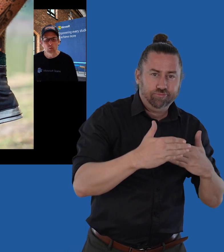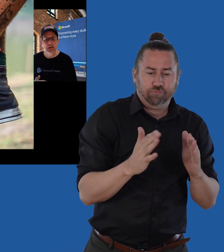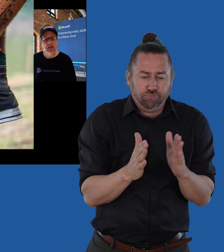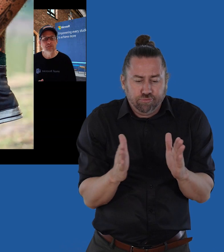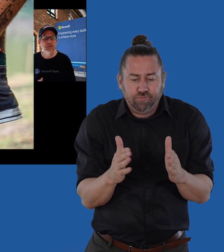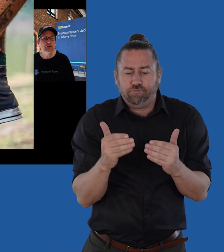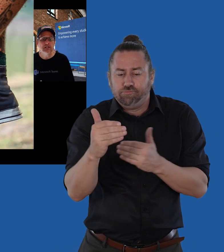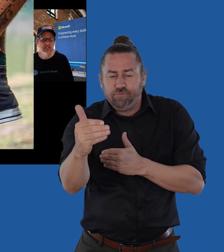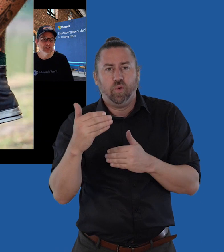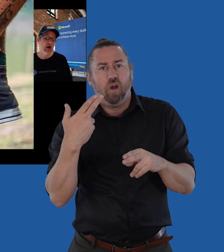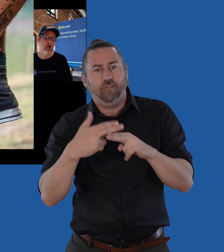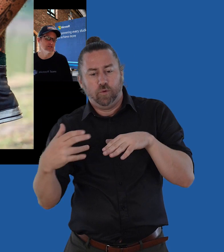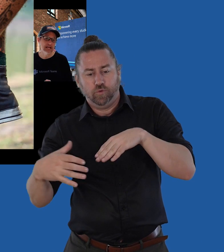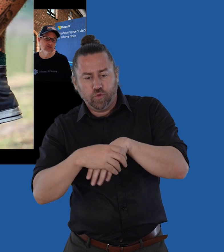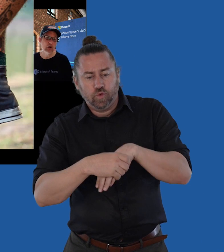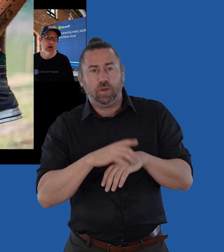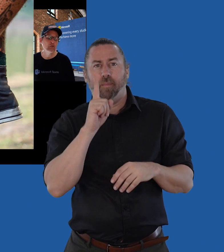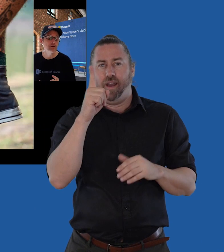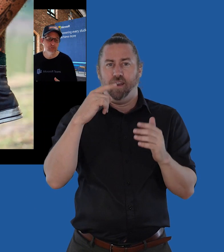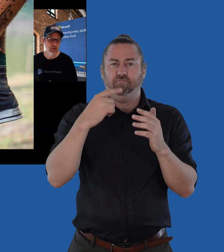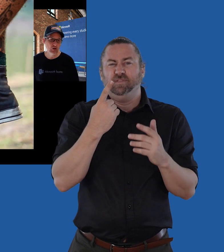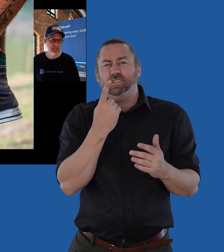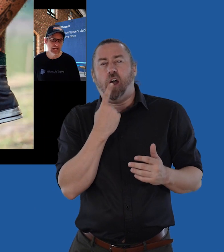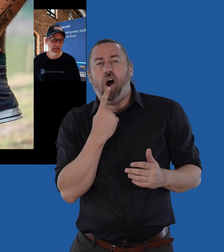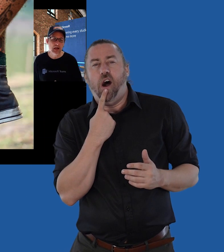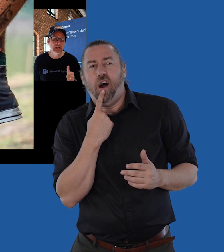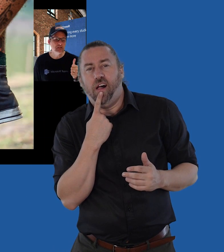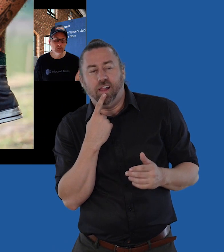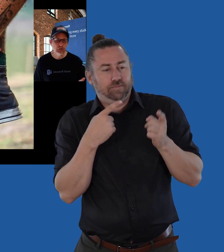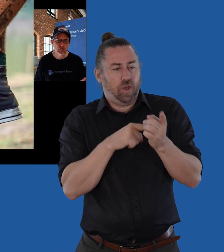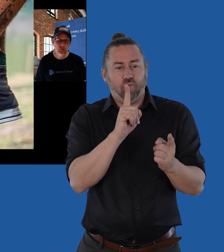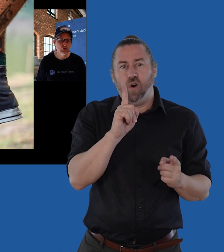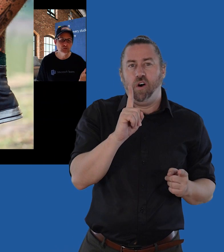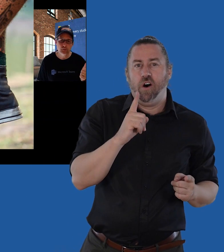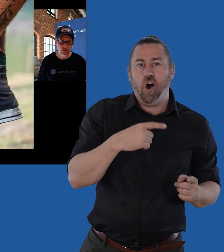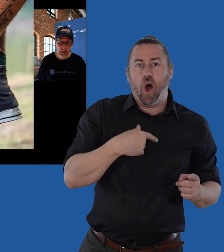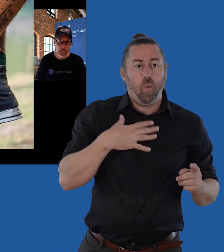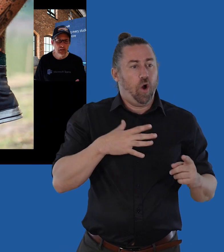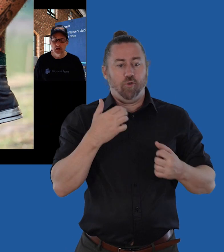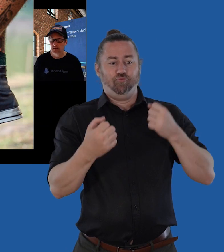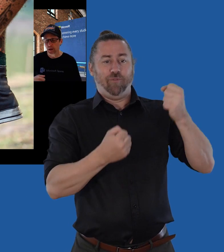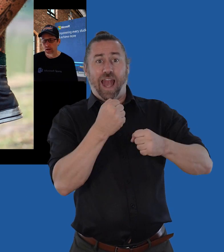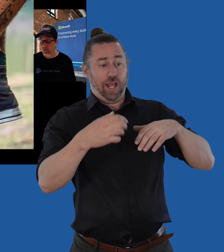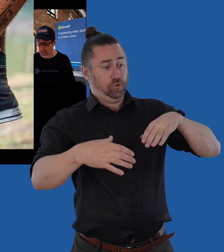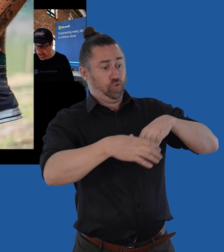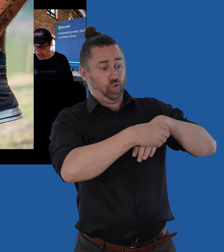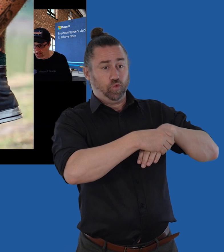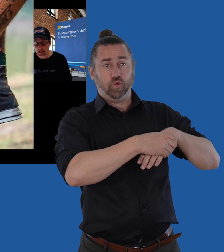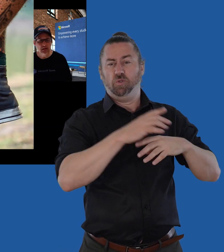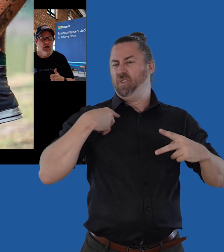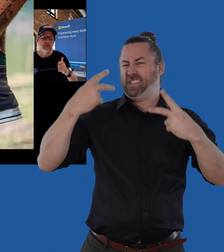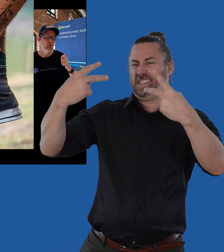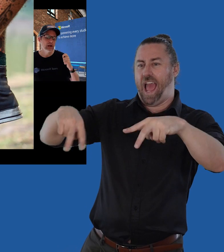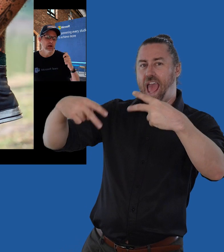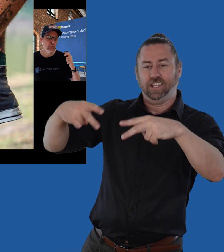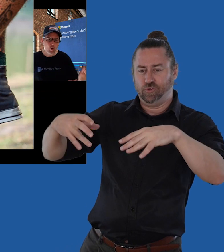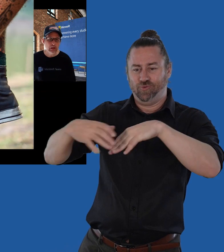But we need various styles as well, for different contexts, I need different shoes for running, for when I go dancing, for when I'm walking,